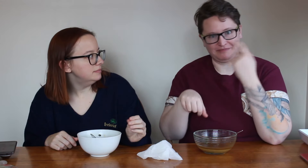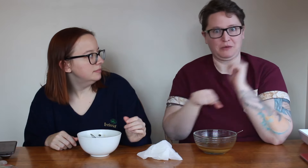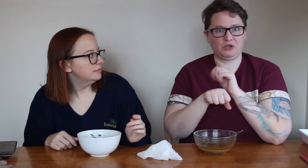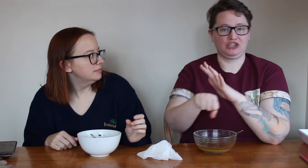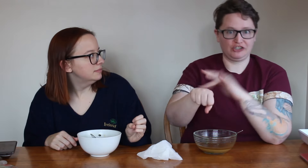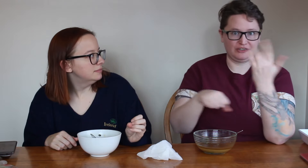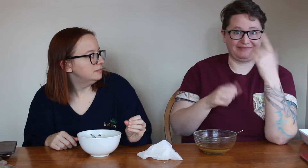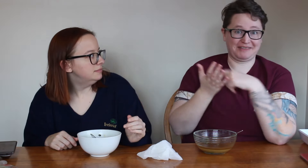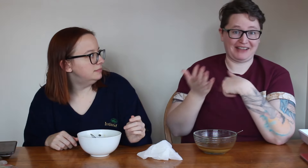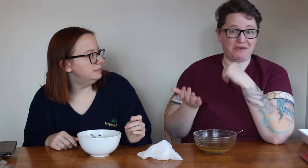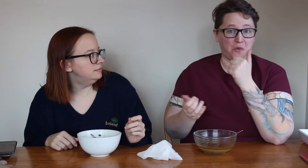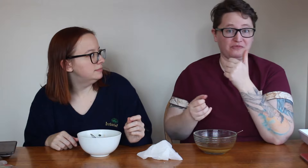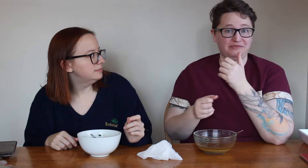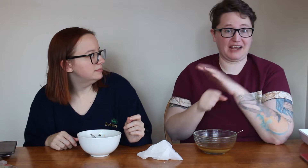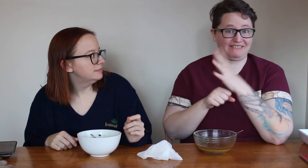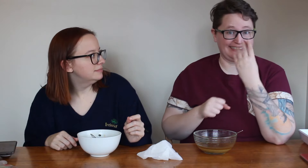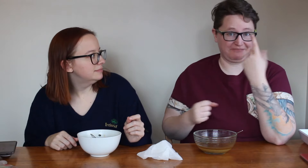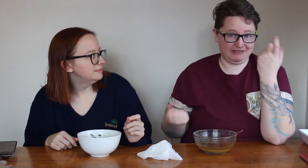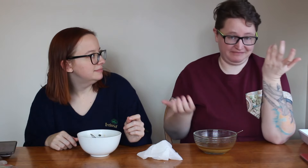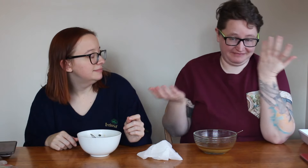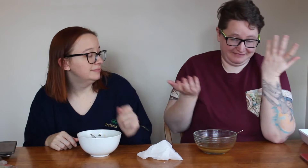So once he's down you know, kind of clean up or eat or